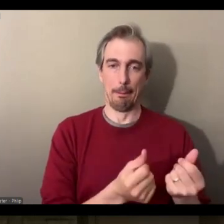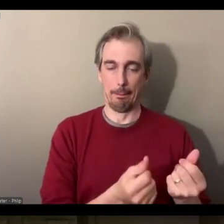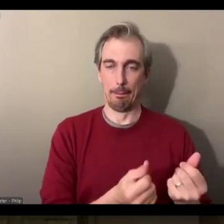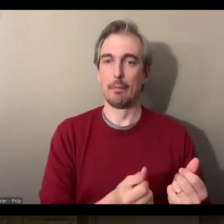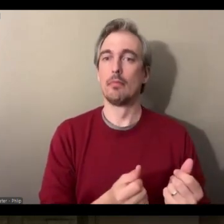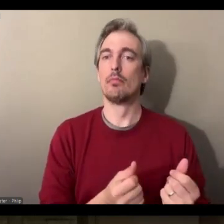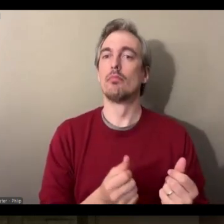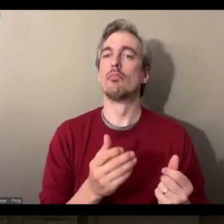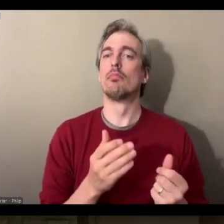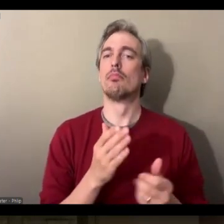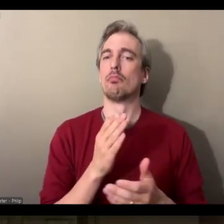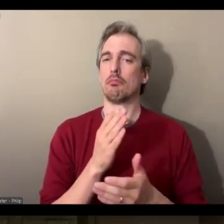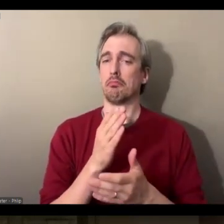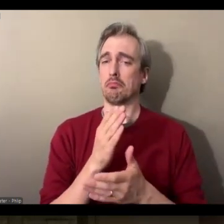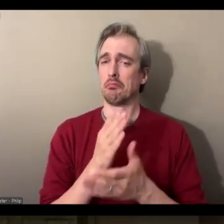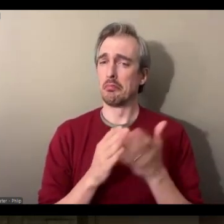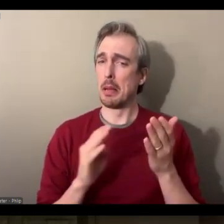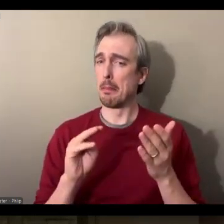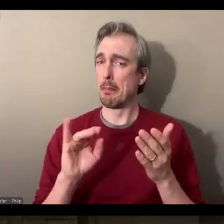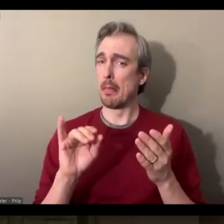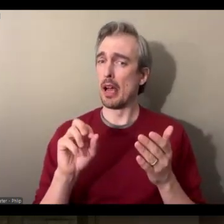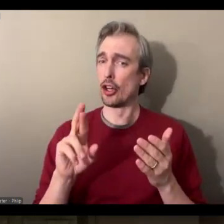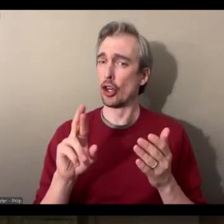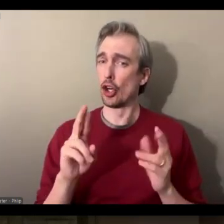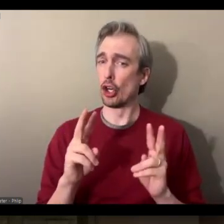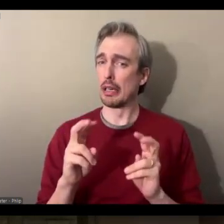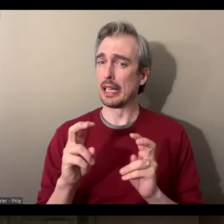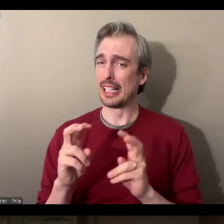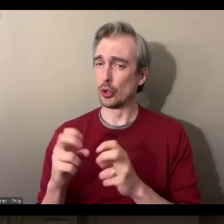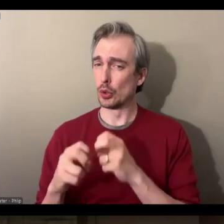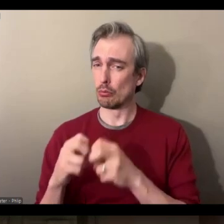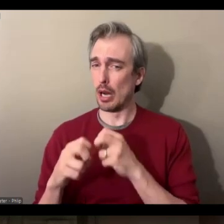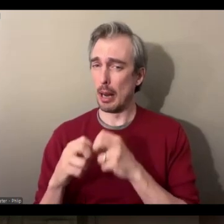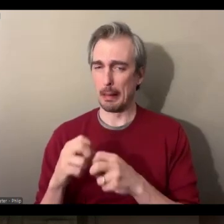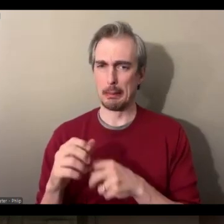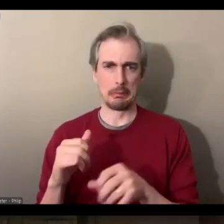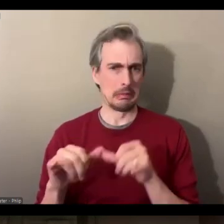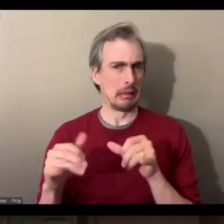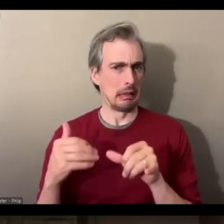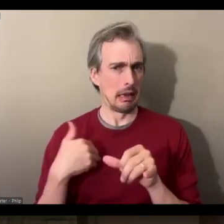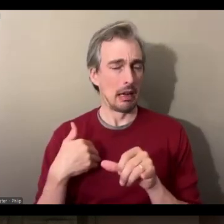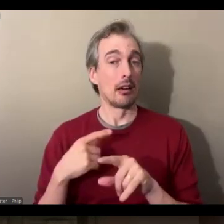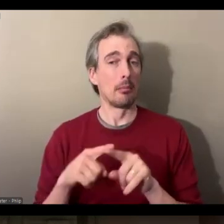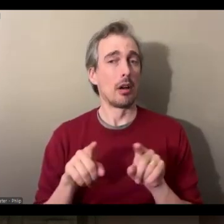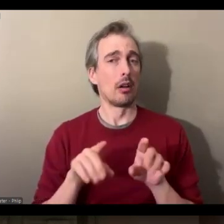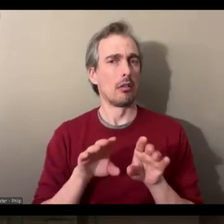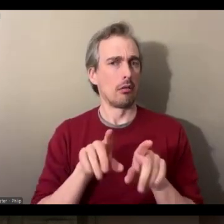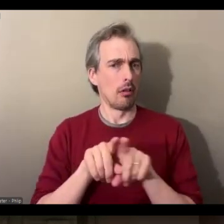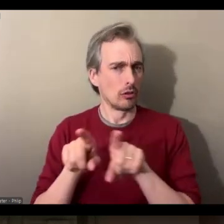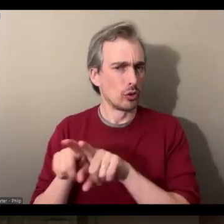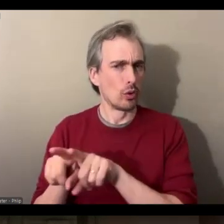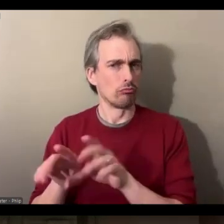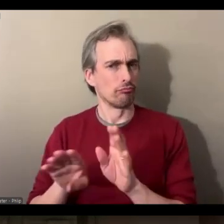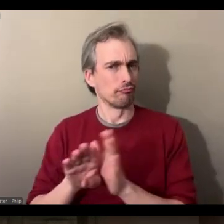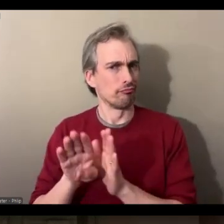quite a best practices document to use as we continue iterating on the website. Some of the